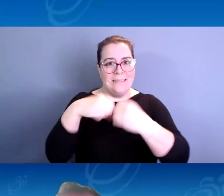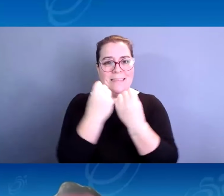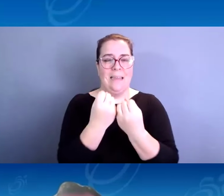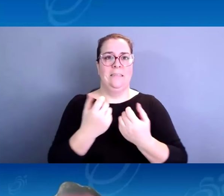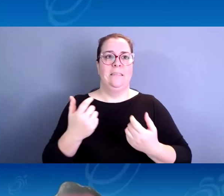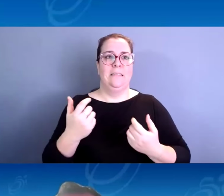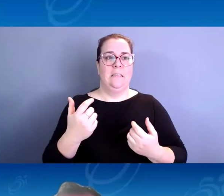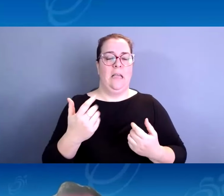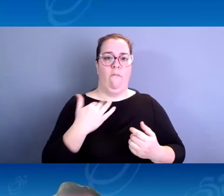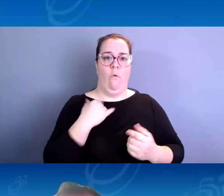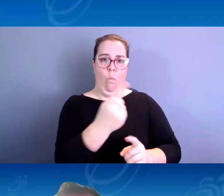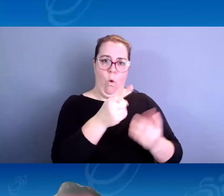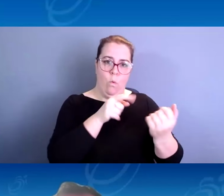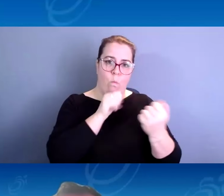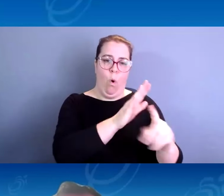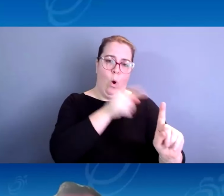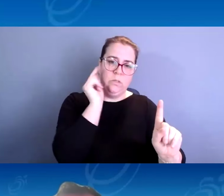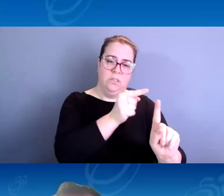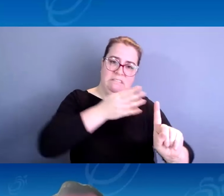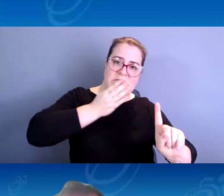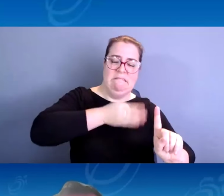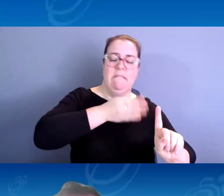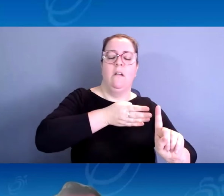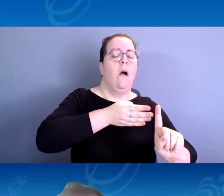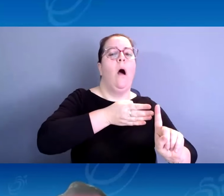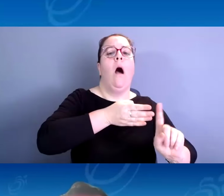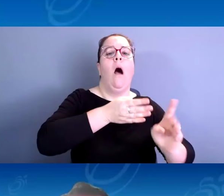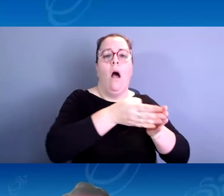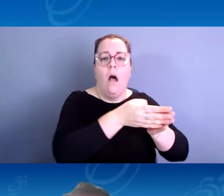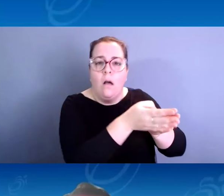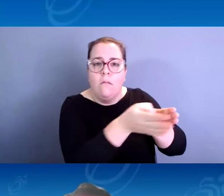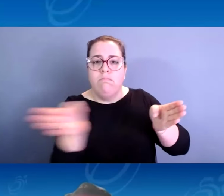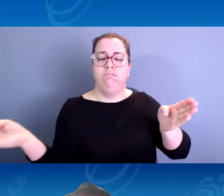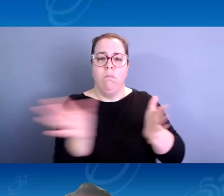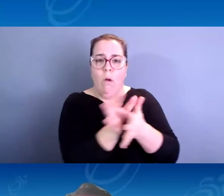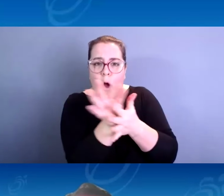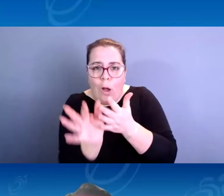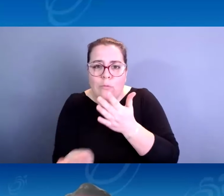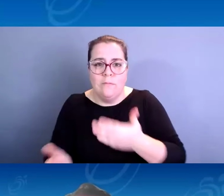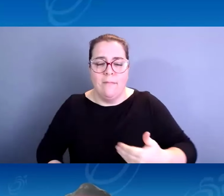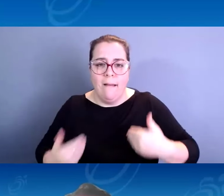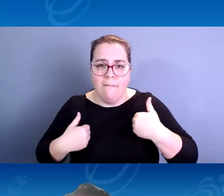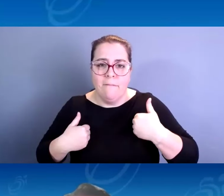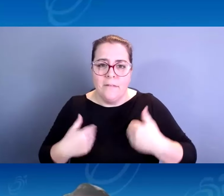And oftentimes when we build something, whether a process or policy or infrastructure with diverse perspectives in mind,